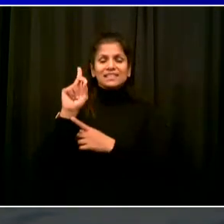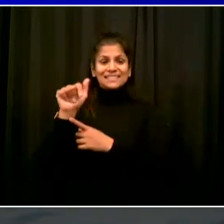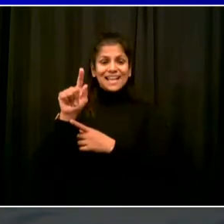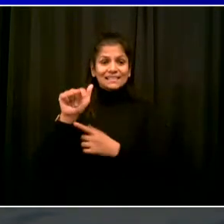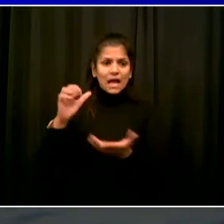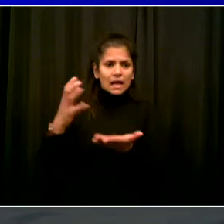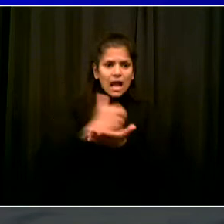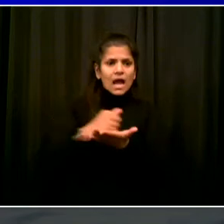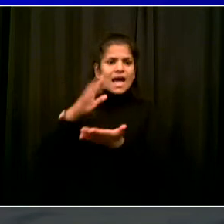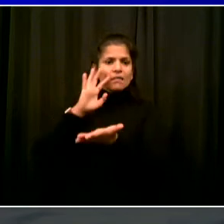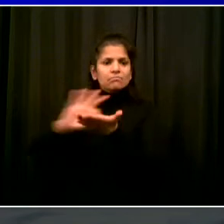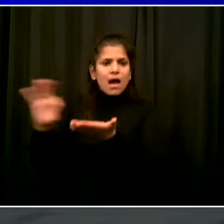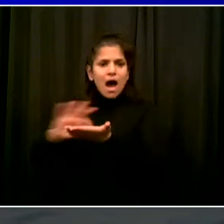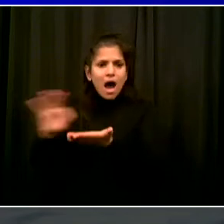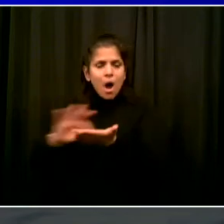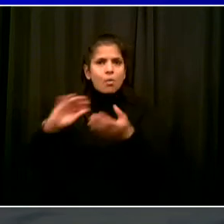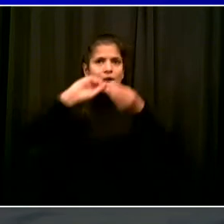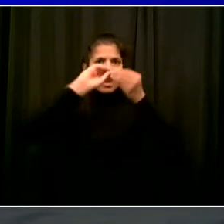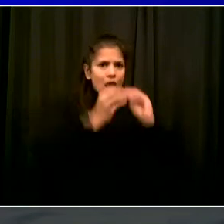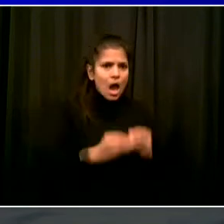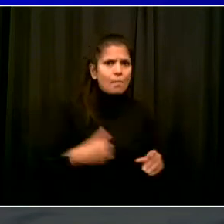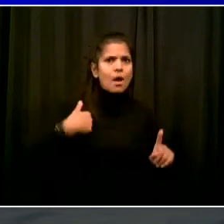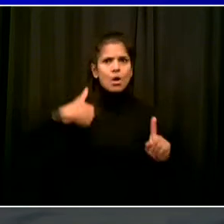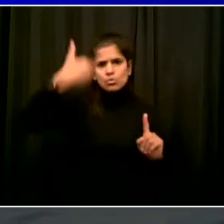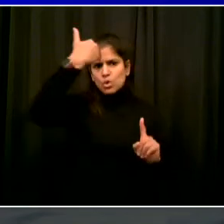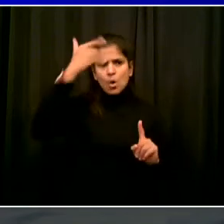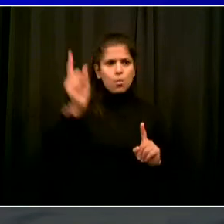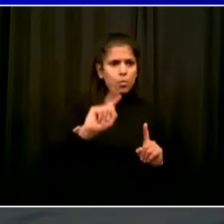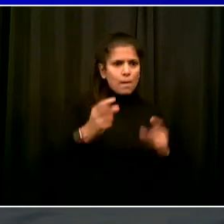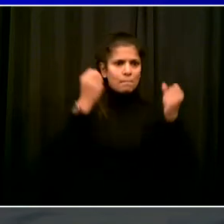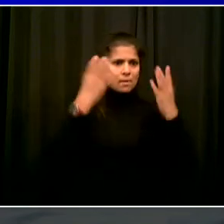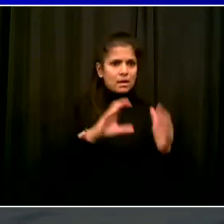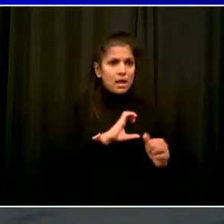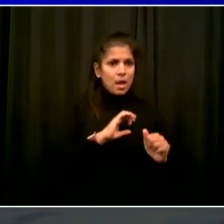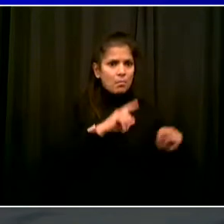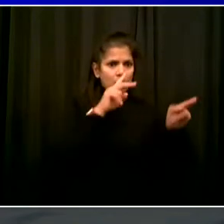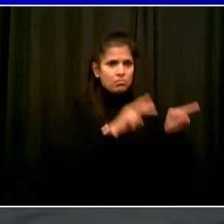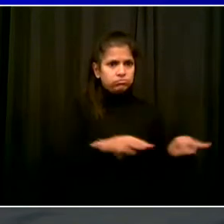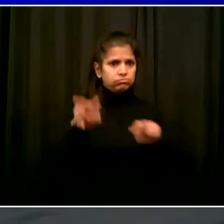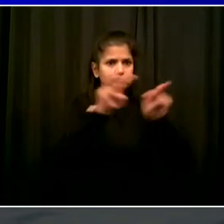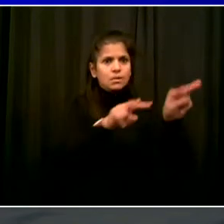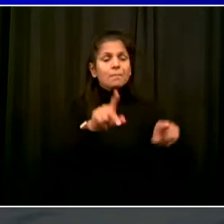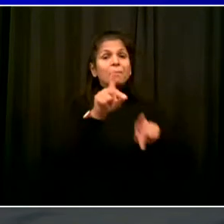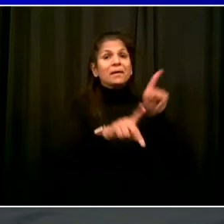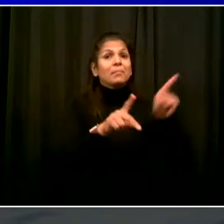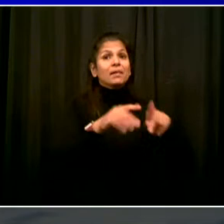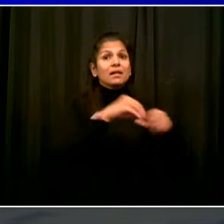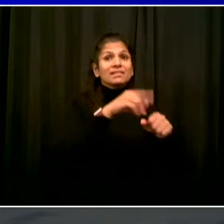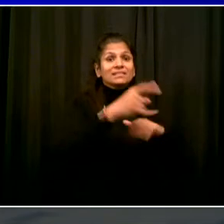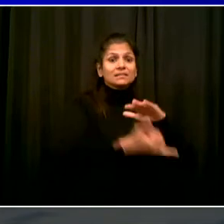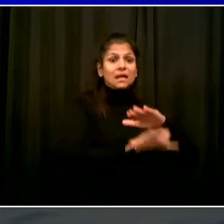CONCENTRATING ON LARGE-SCALE GATHERINGS. OUR ACTIONS IN ETH LAST SEVERAL MONTHS HAVE REINFORCED THIS POINT.